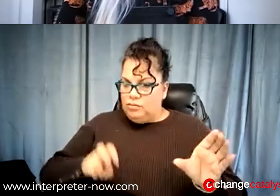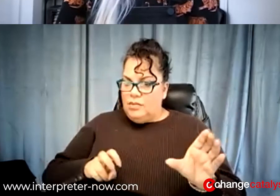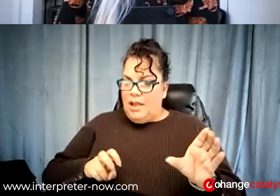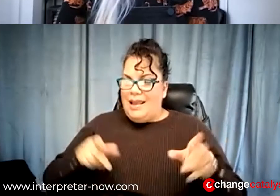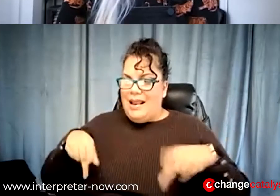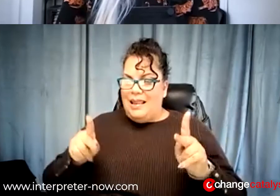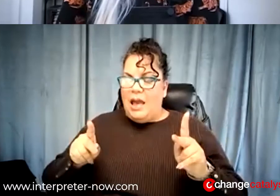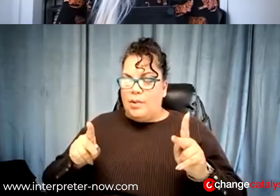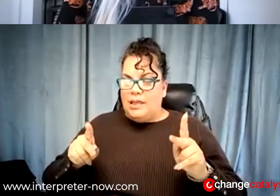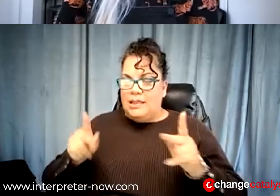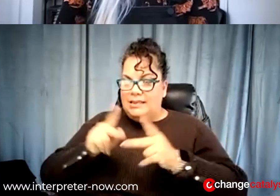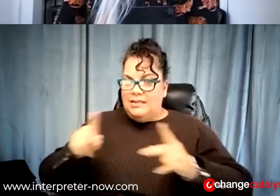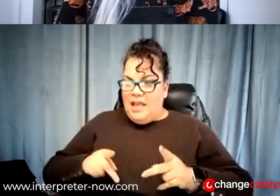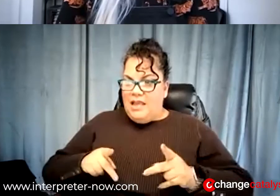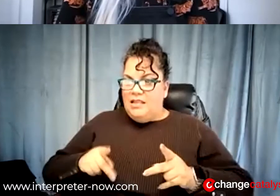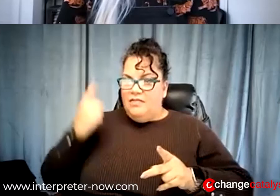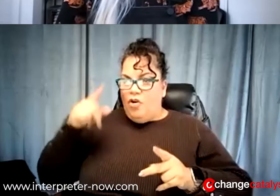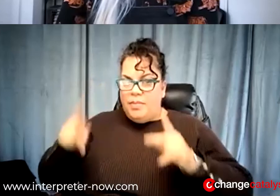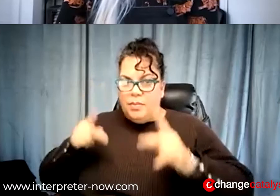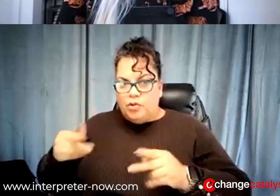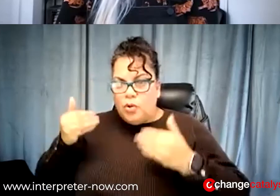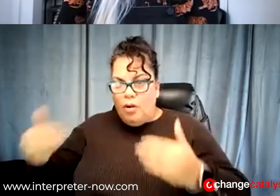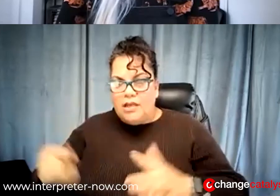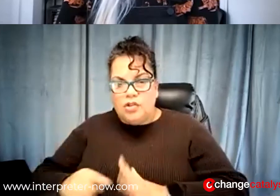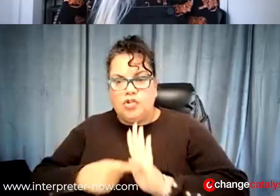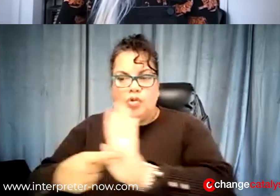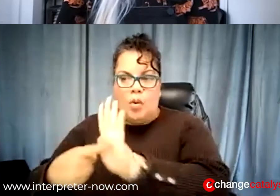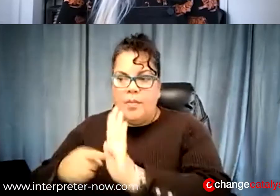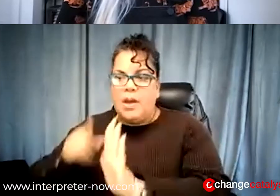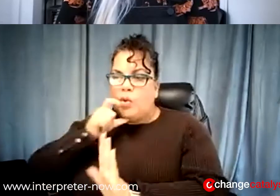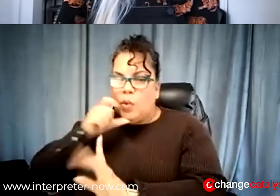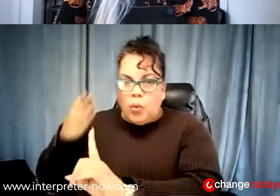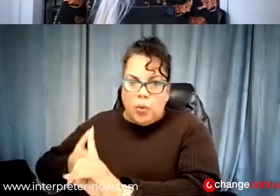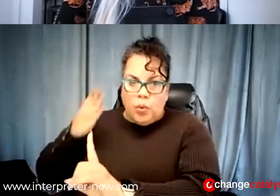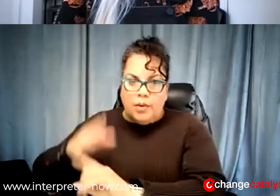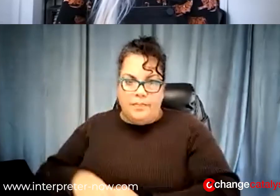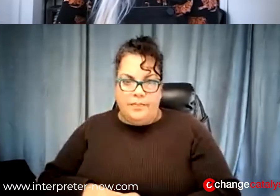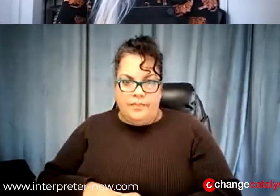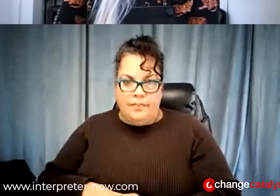share who they are in the way that they want to, and being there to hear that and to amplify